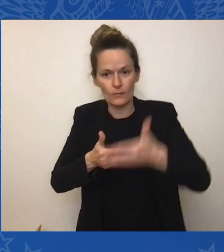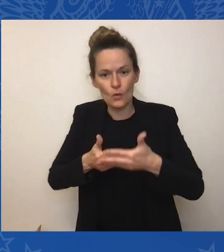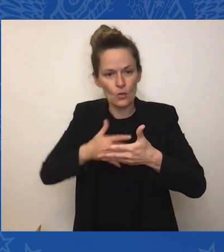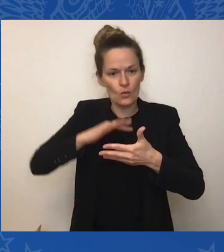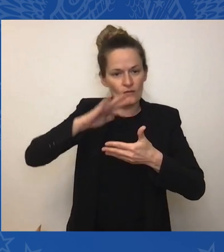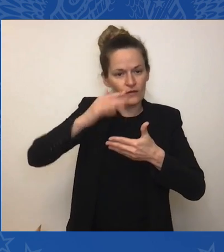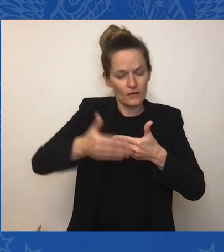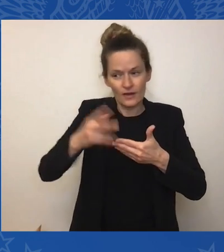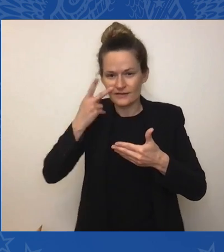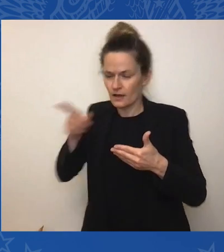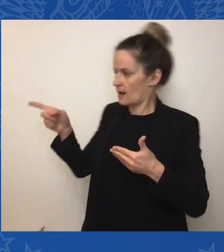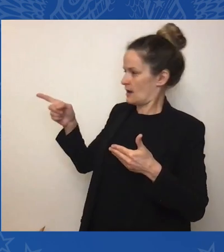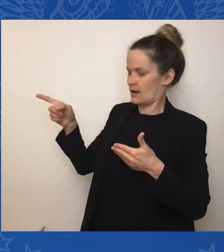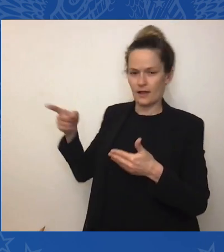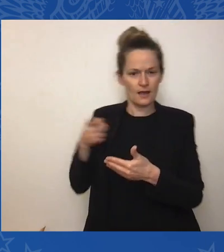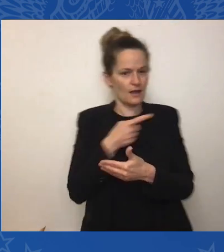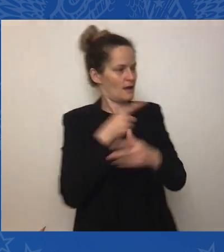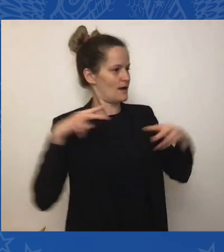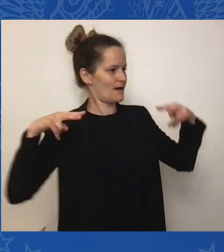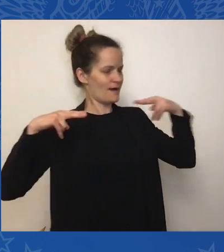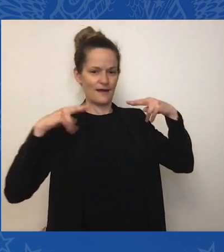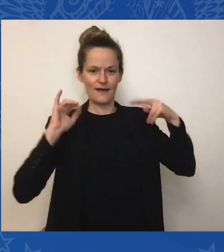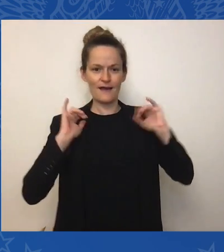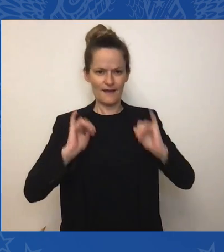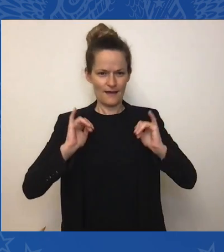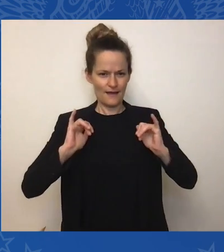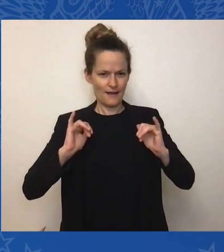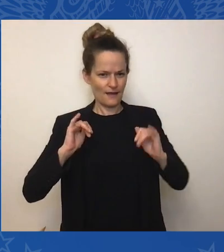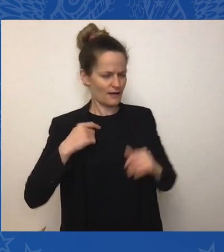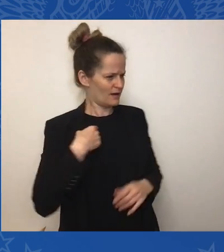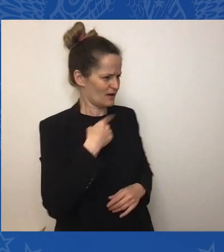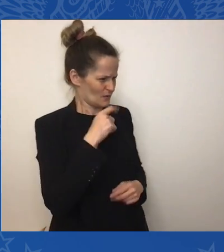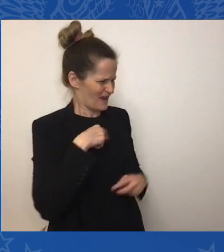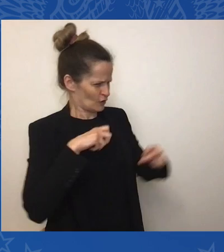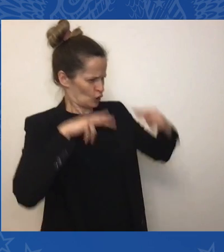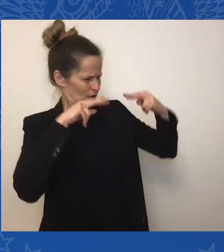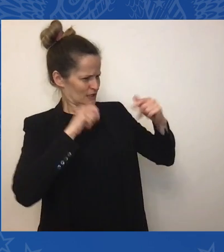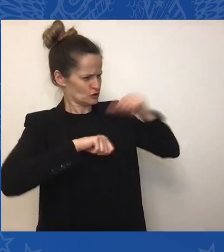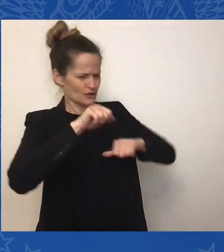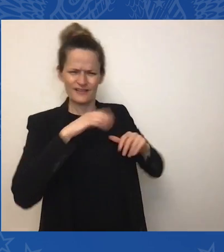When I spoke yesterday at Annapolis, I finished by talking about my friend --